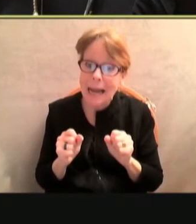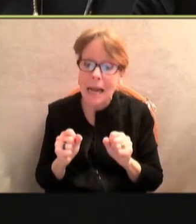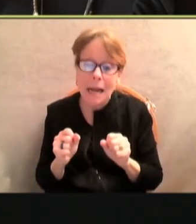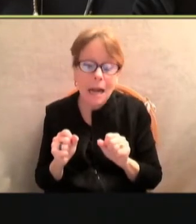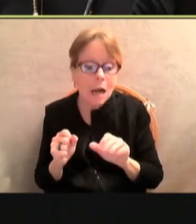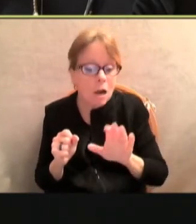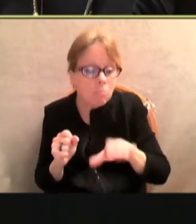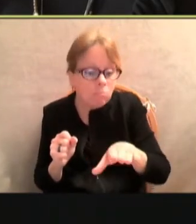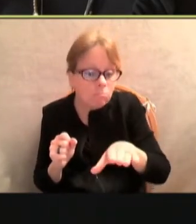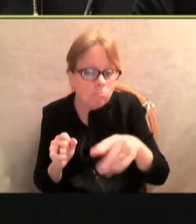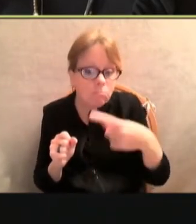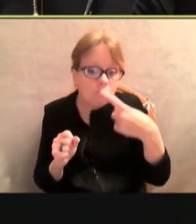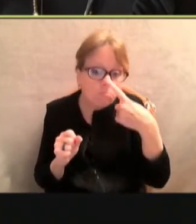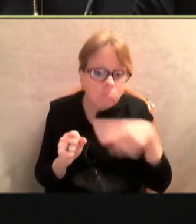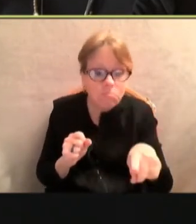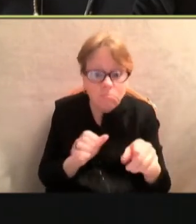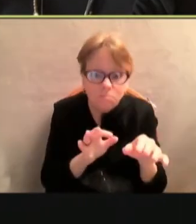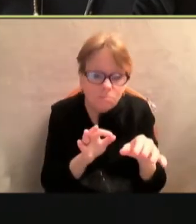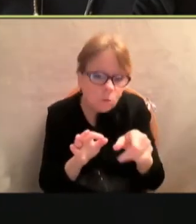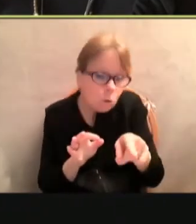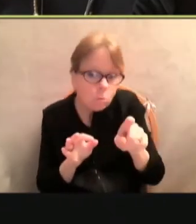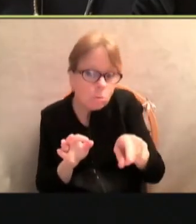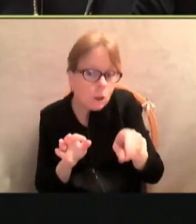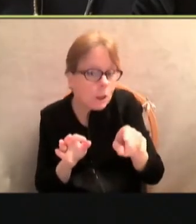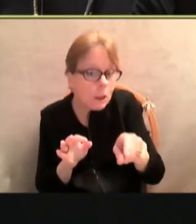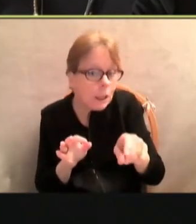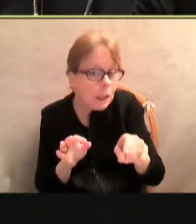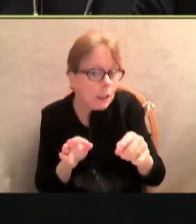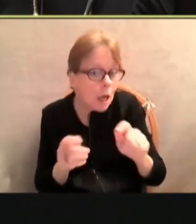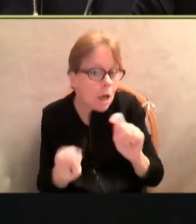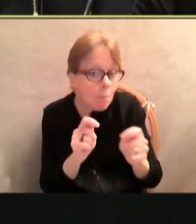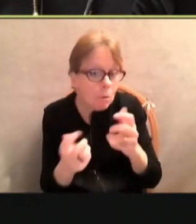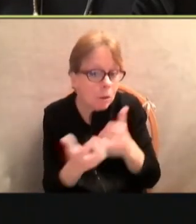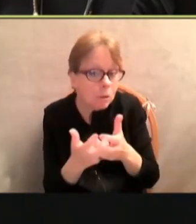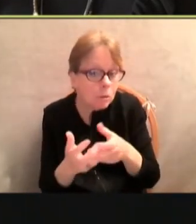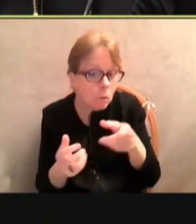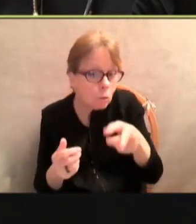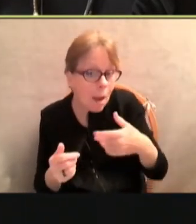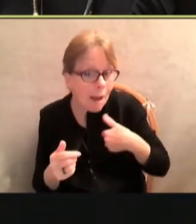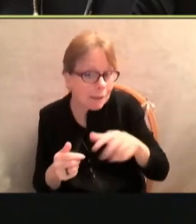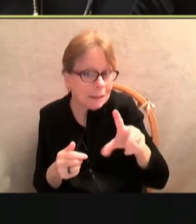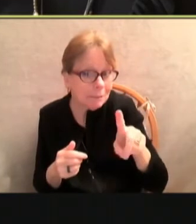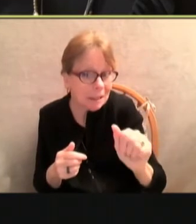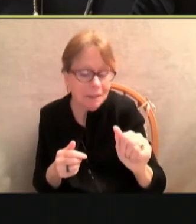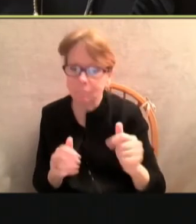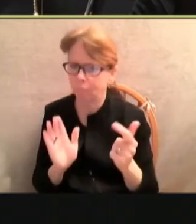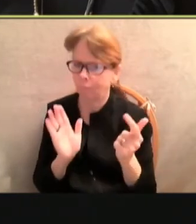are accepted whether they have a disability. They're just not allowed to do that. The one